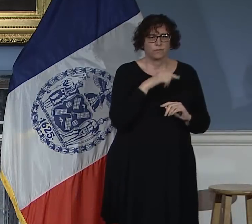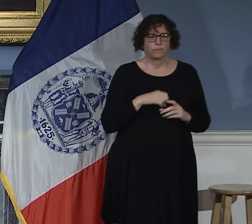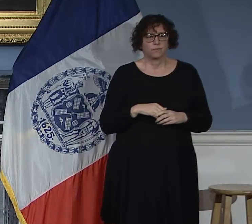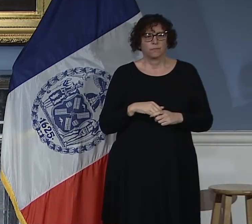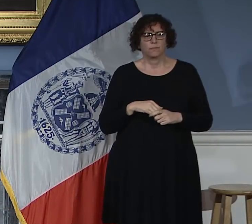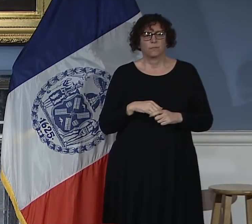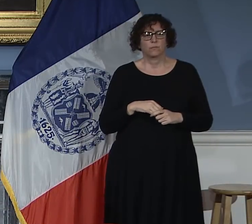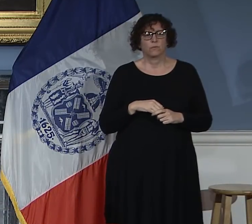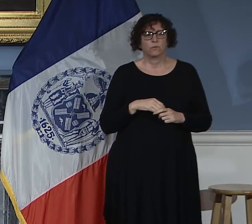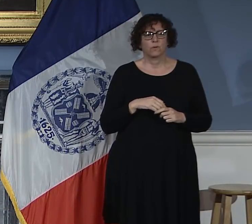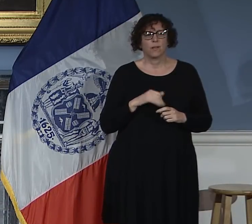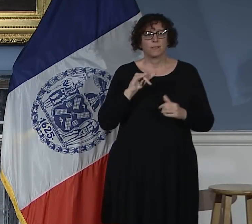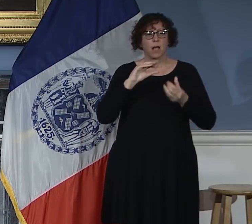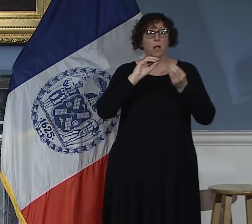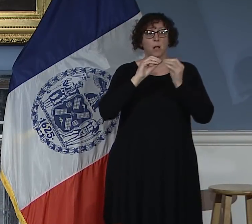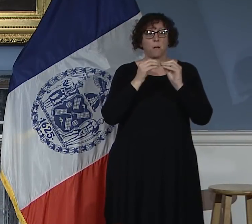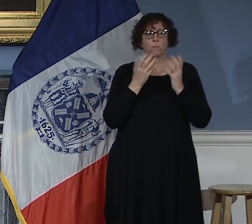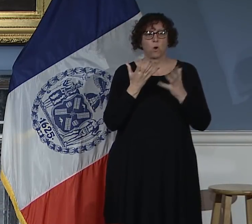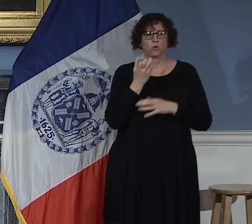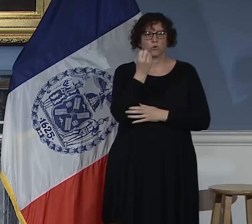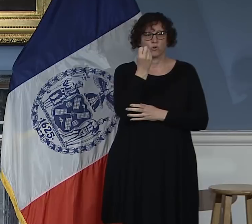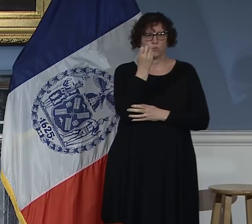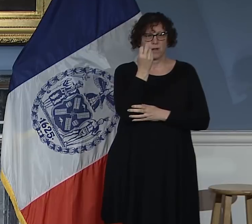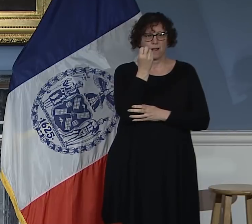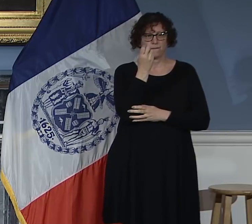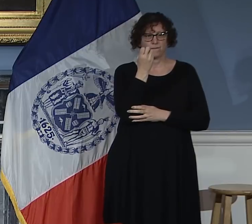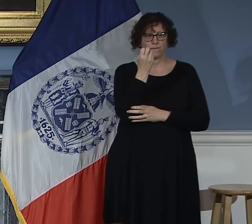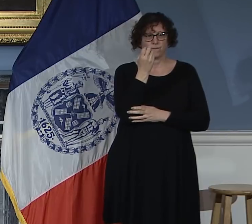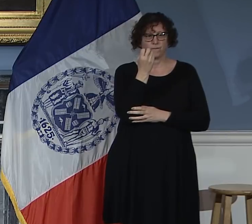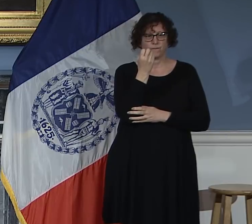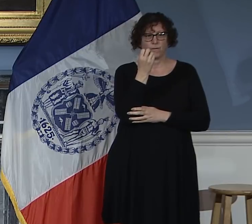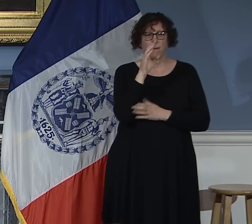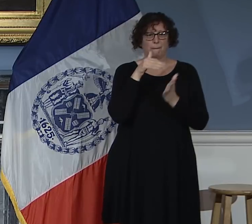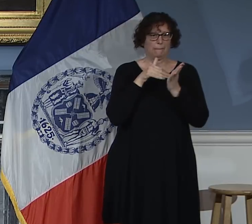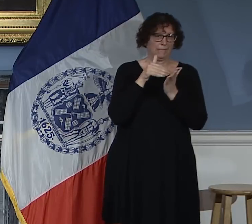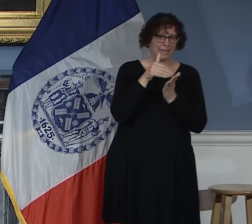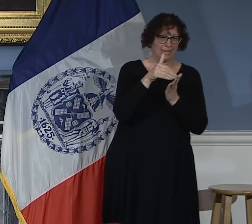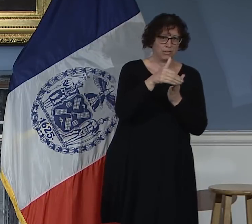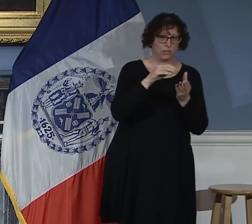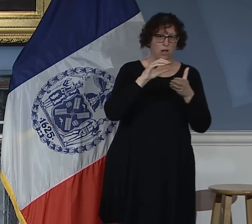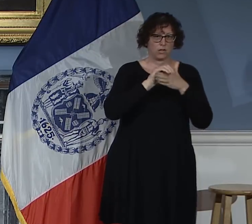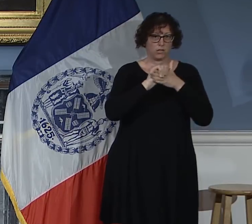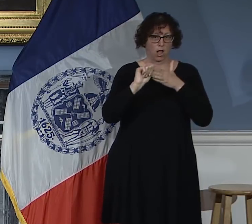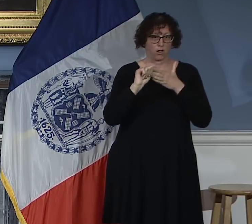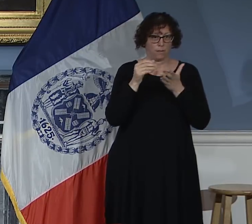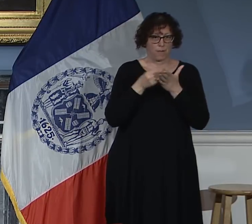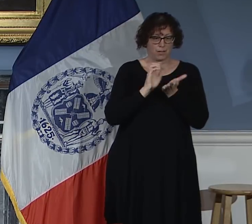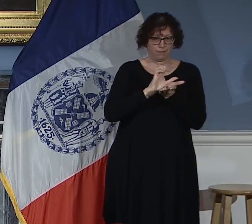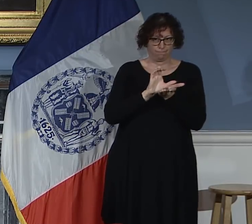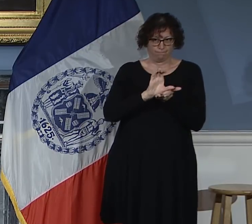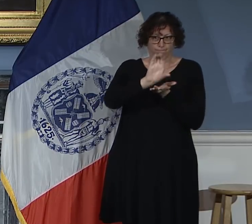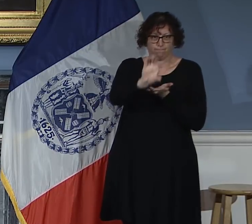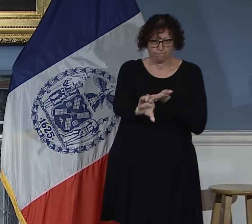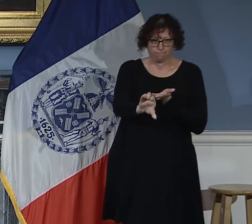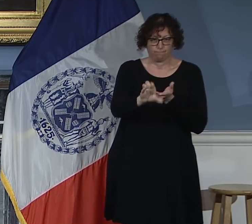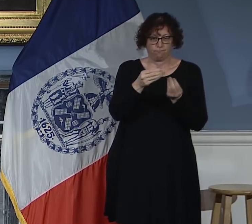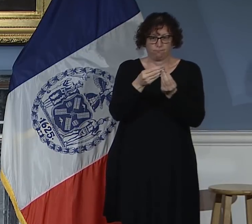I COULDN'T HEAR YOU. $12 BILLION. THE REALITY RIGHT NOW -- THERE'S TREMENDOUS NEED